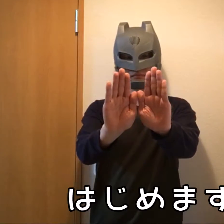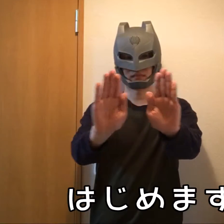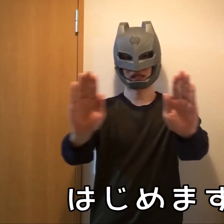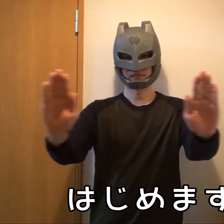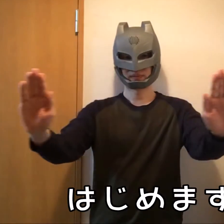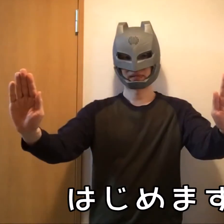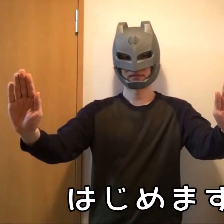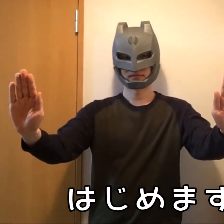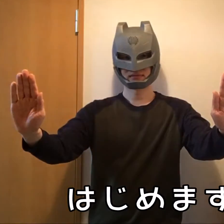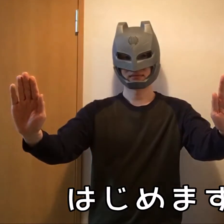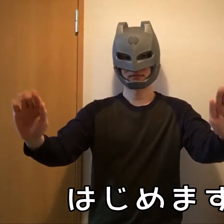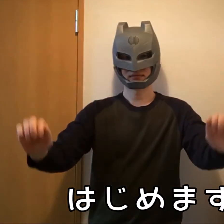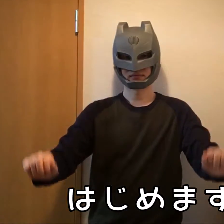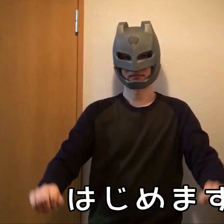Let's start